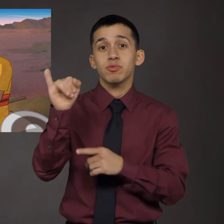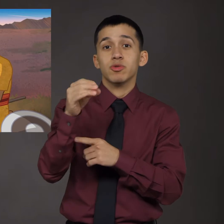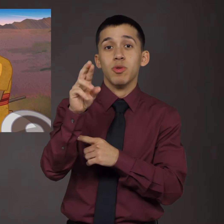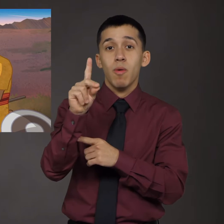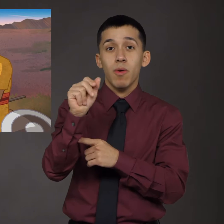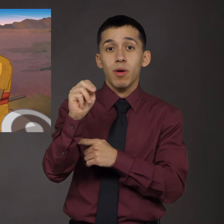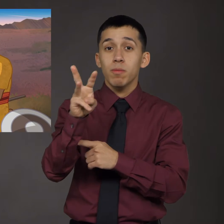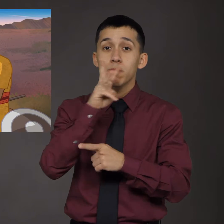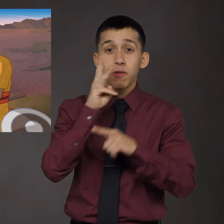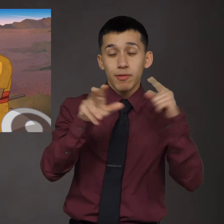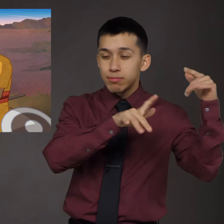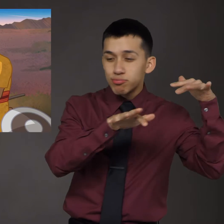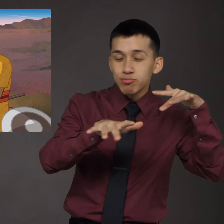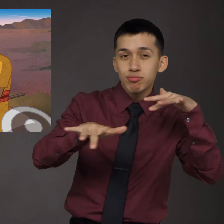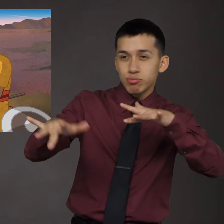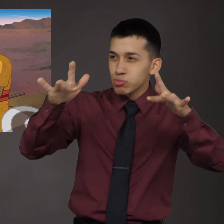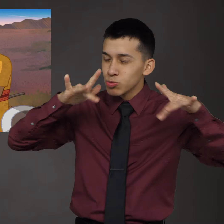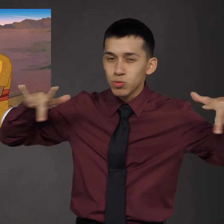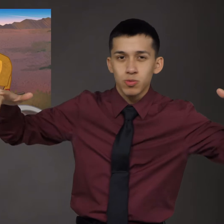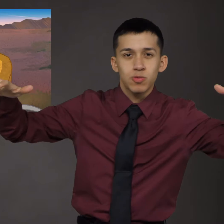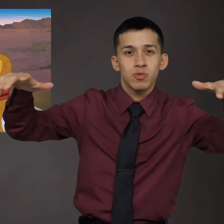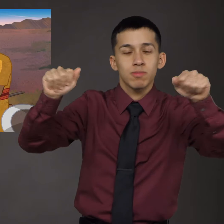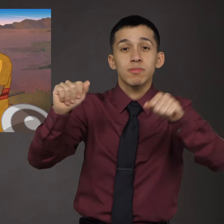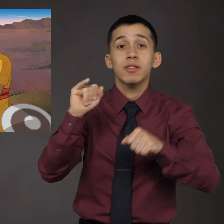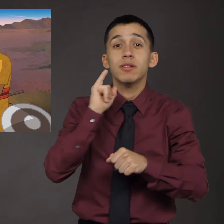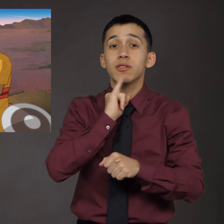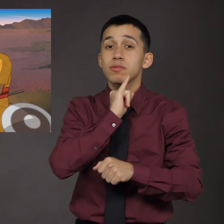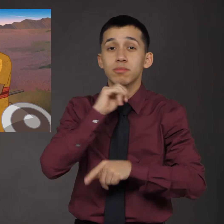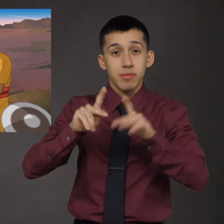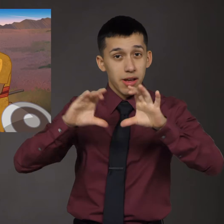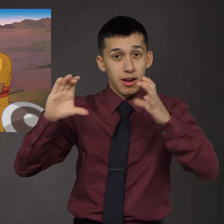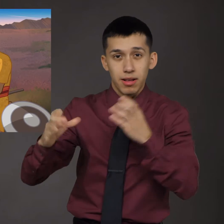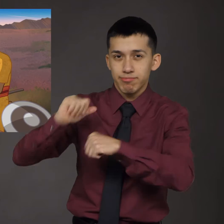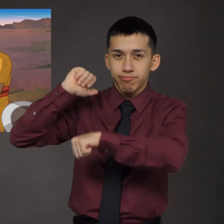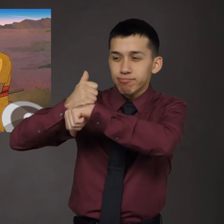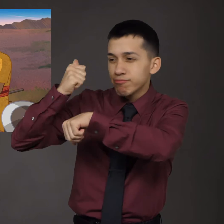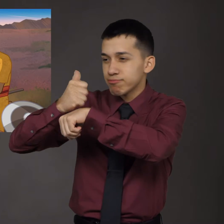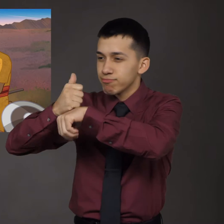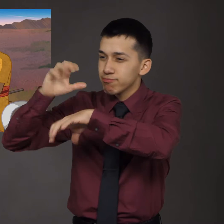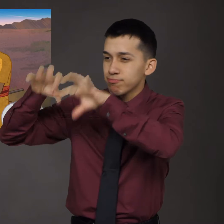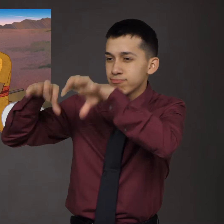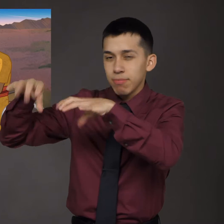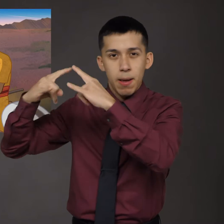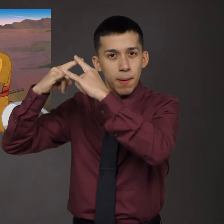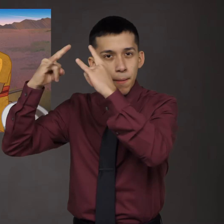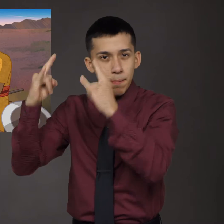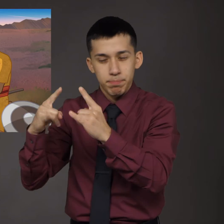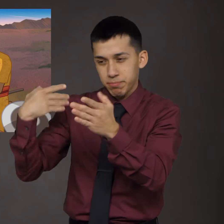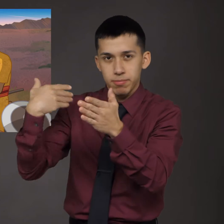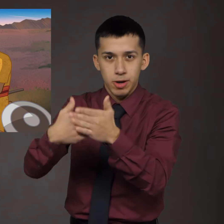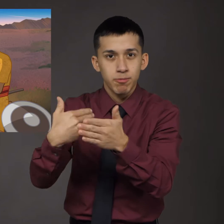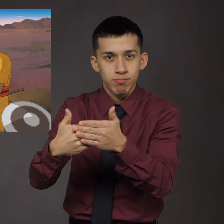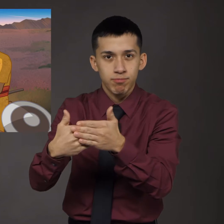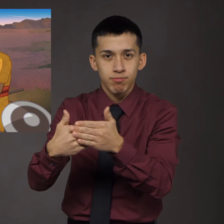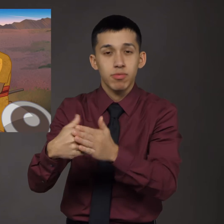While the Israelites camped near the Jordan River,